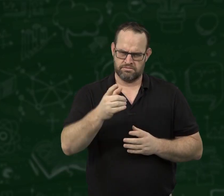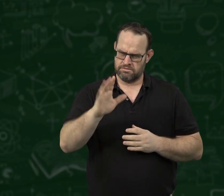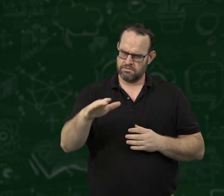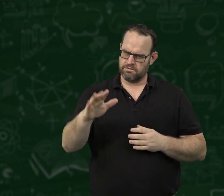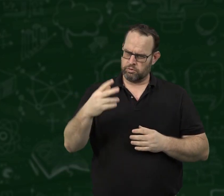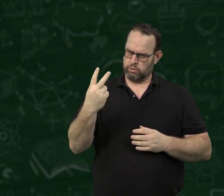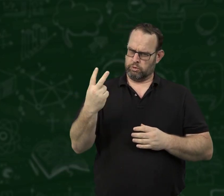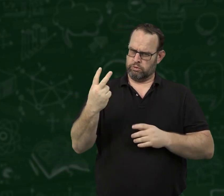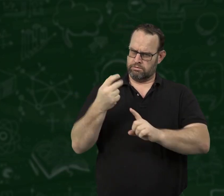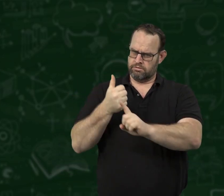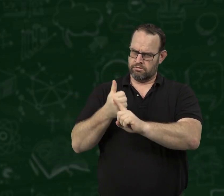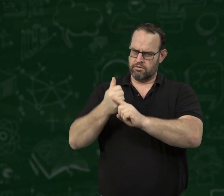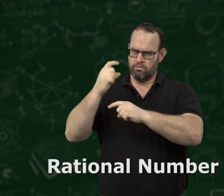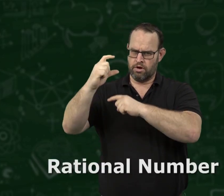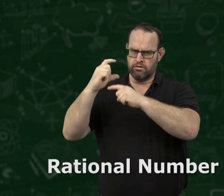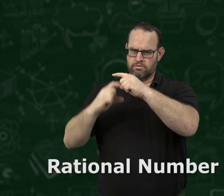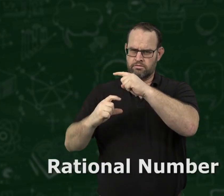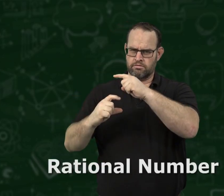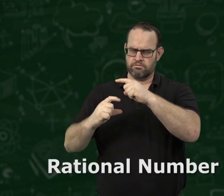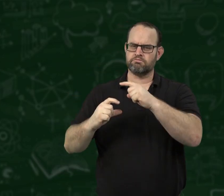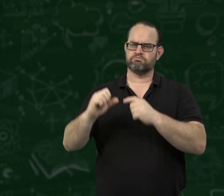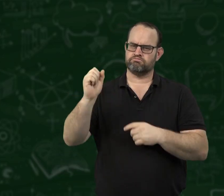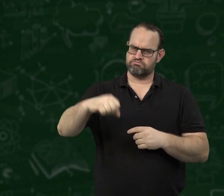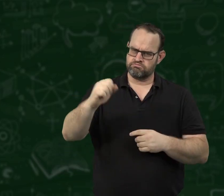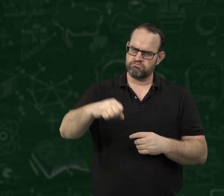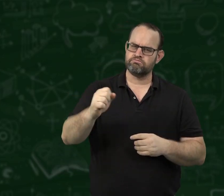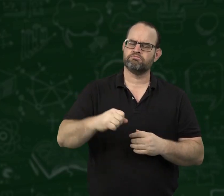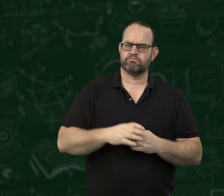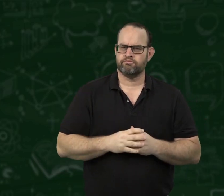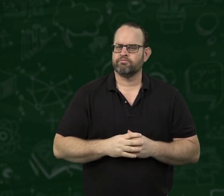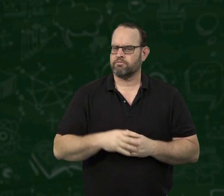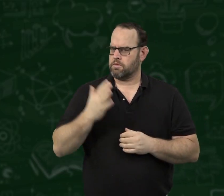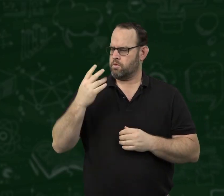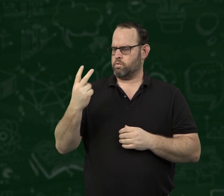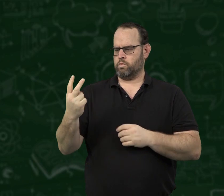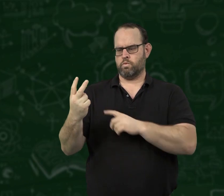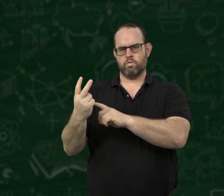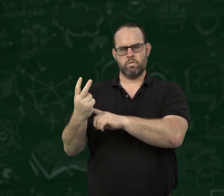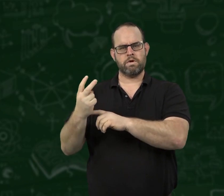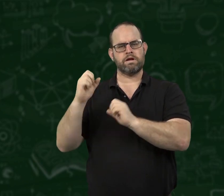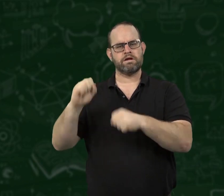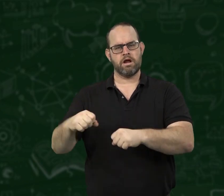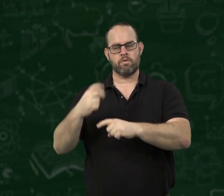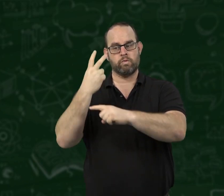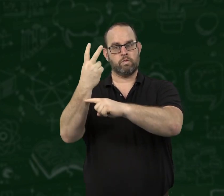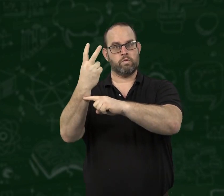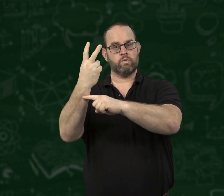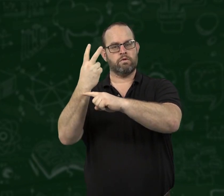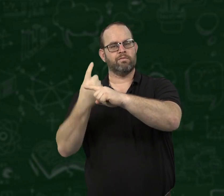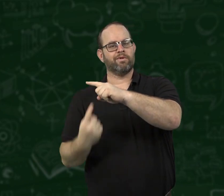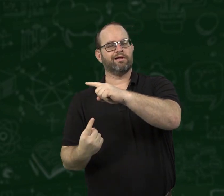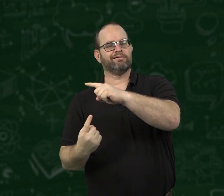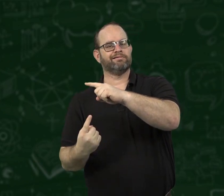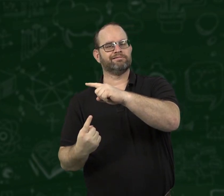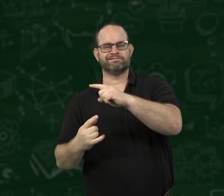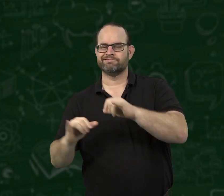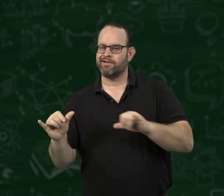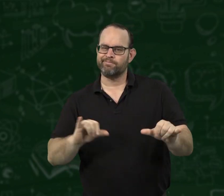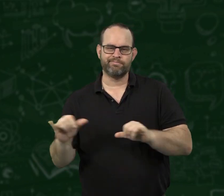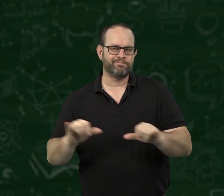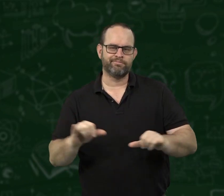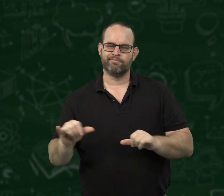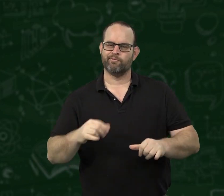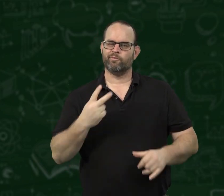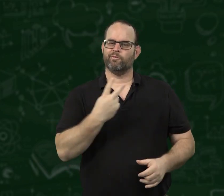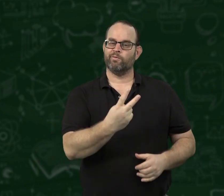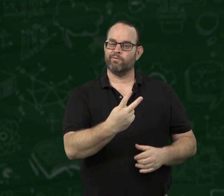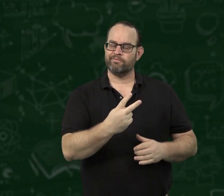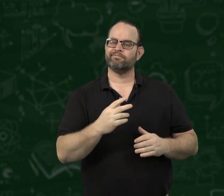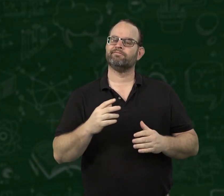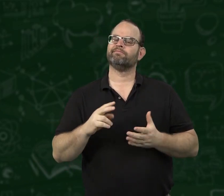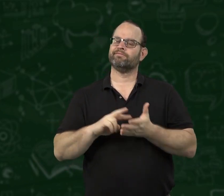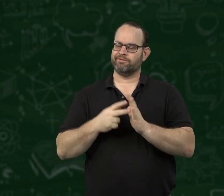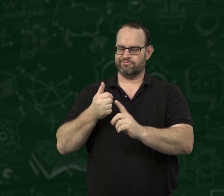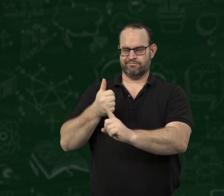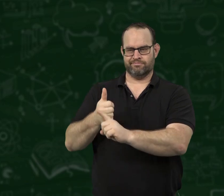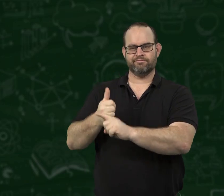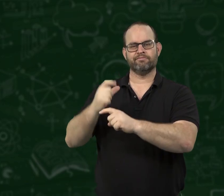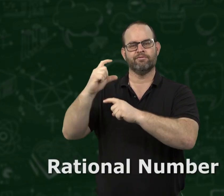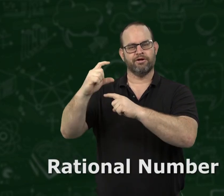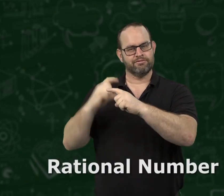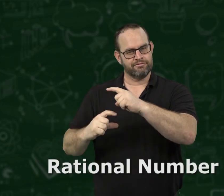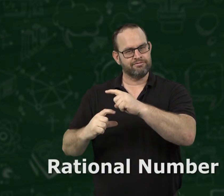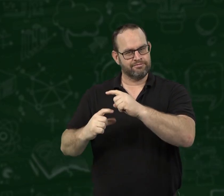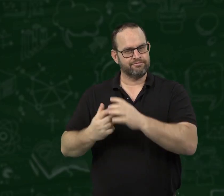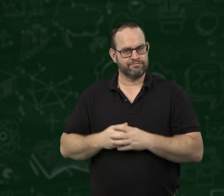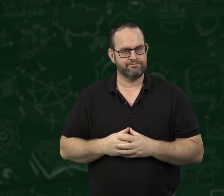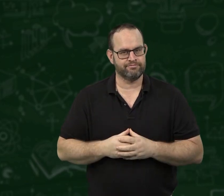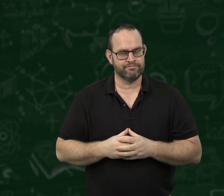Two can be written as the fraction two over one; two is a rational number.